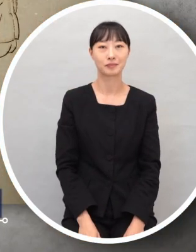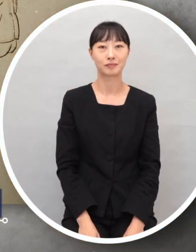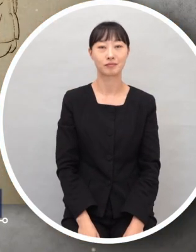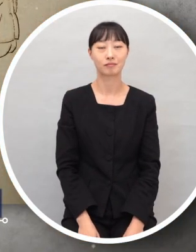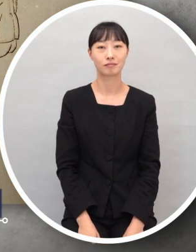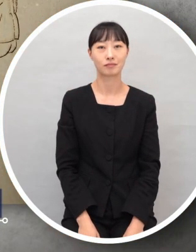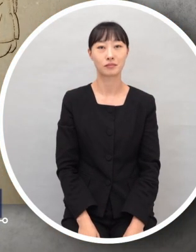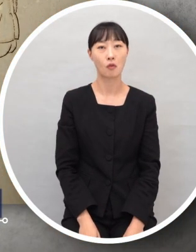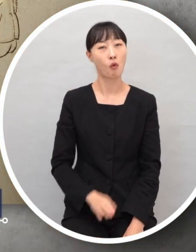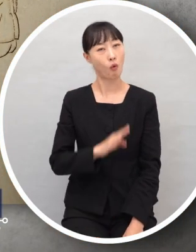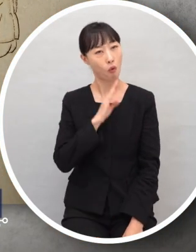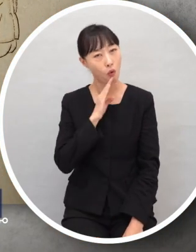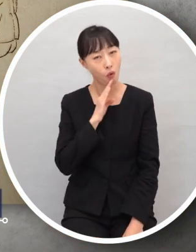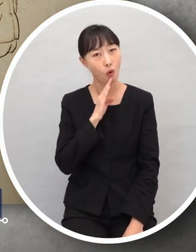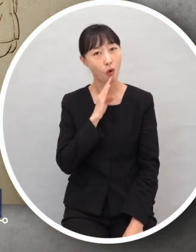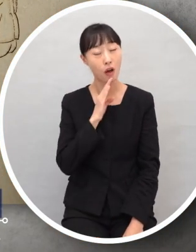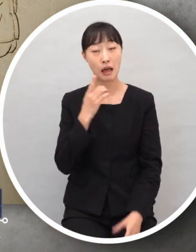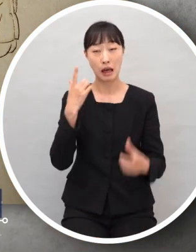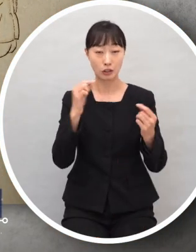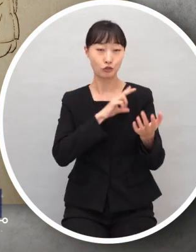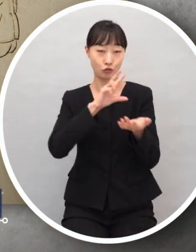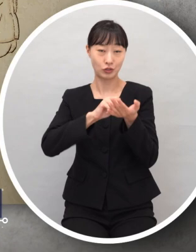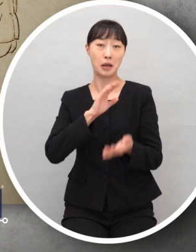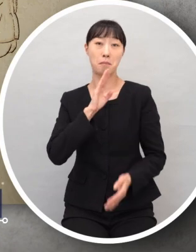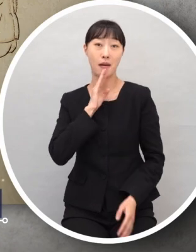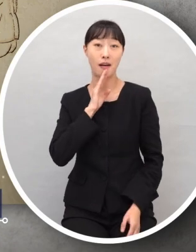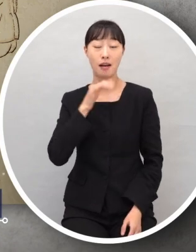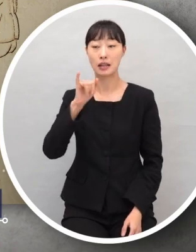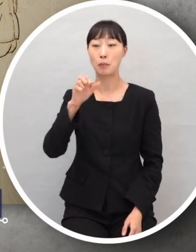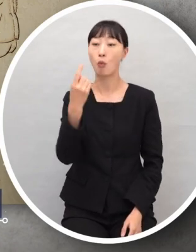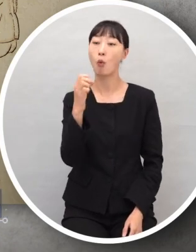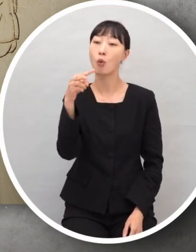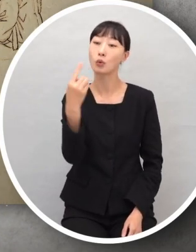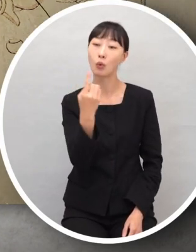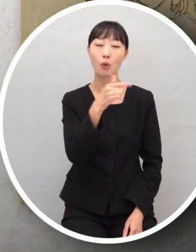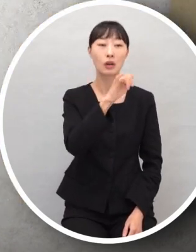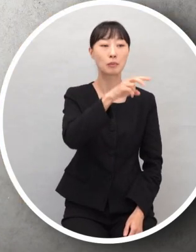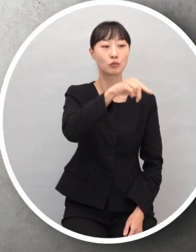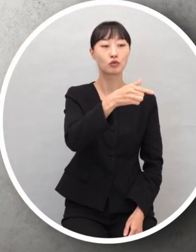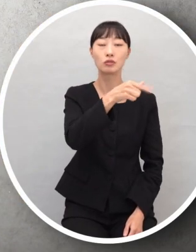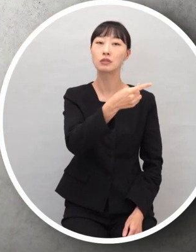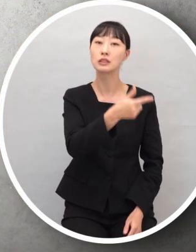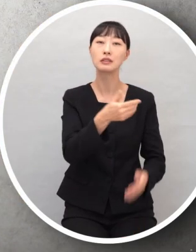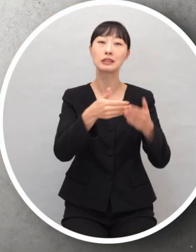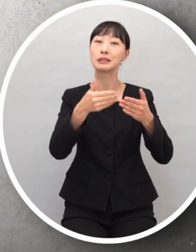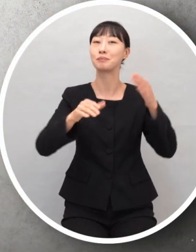But despite the similar subject matter, there is a clear difference between their paintings.